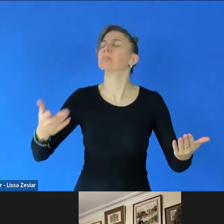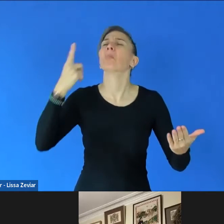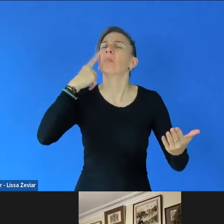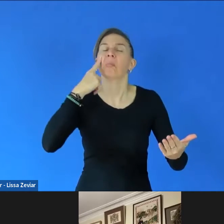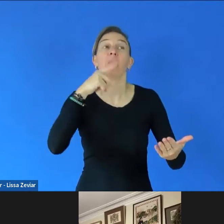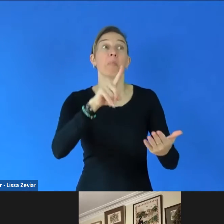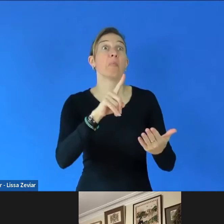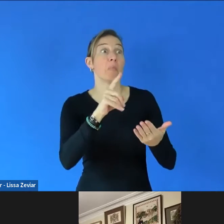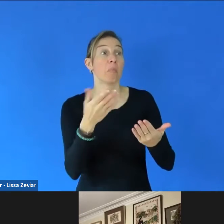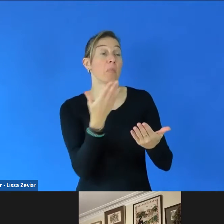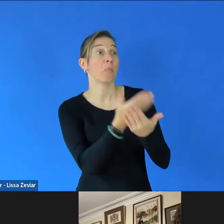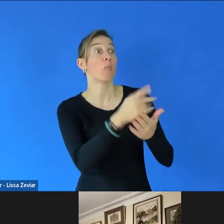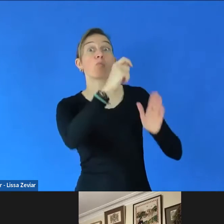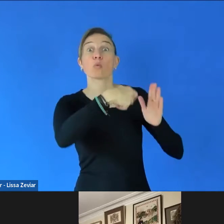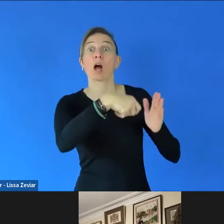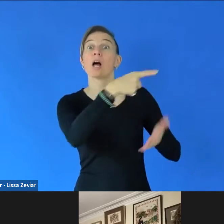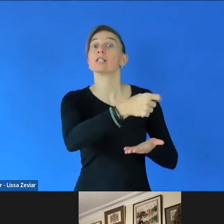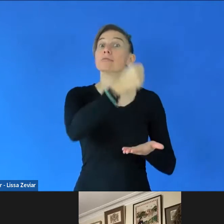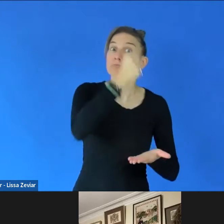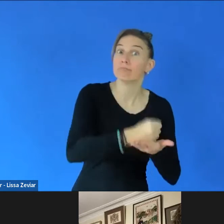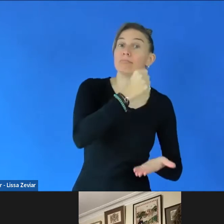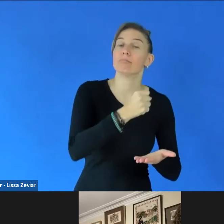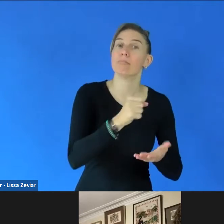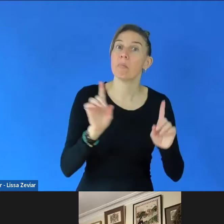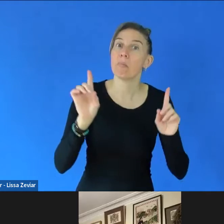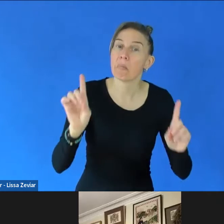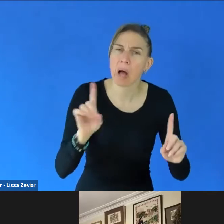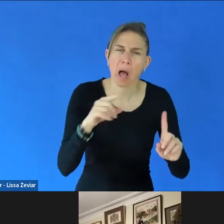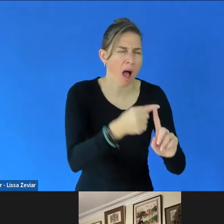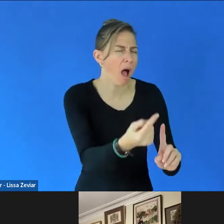And it was such a joy to see that all of the areas